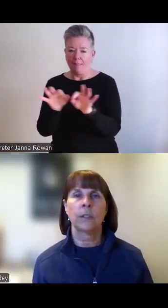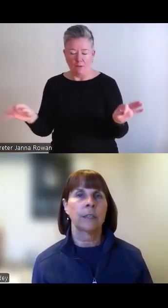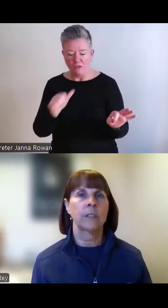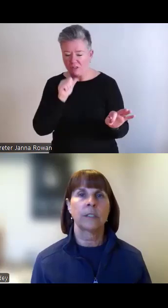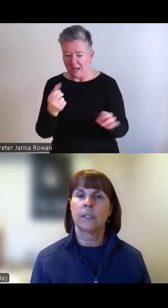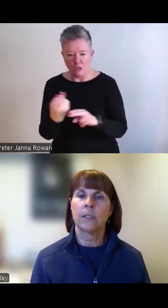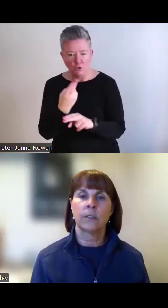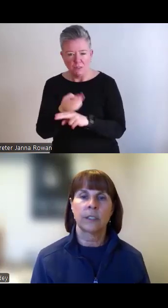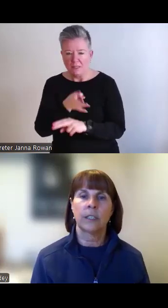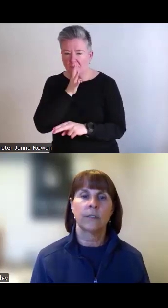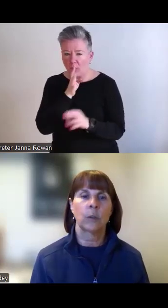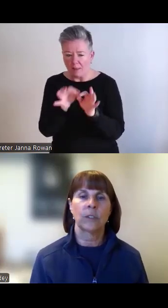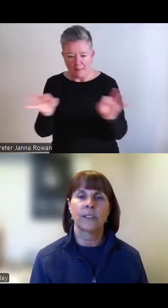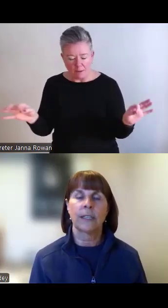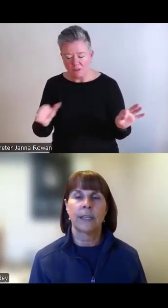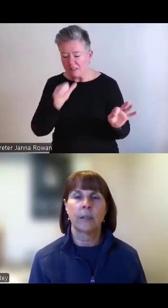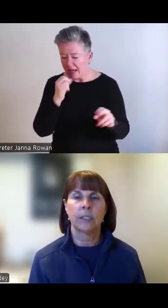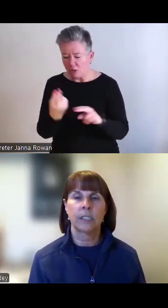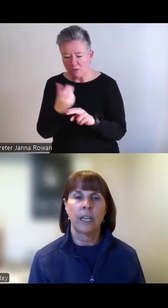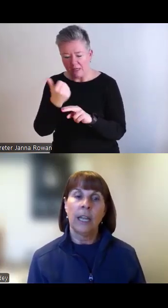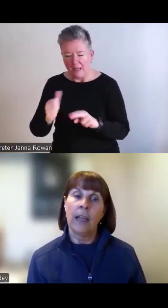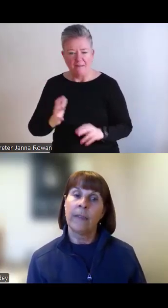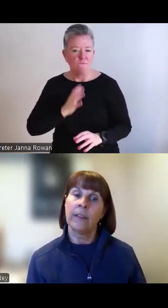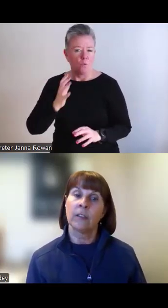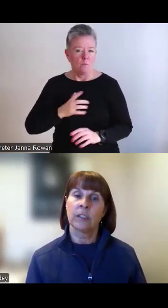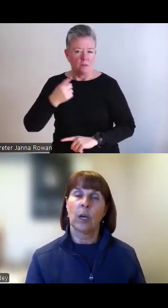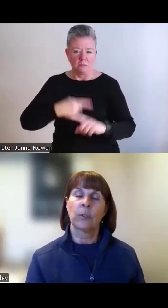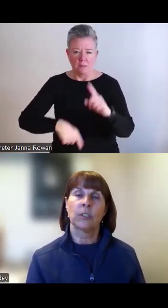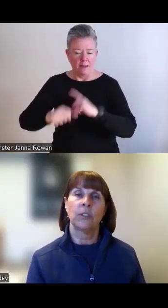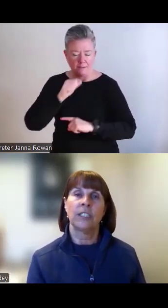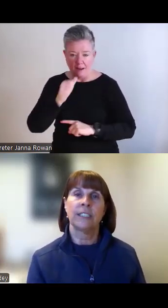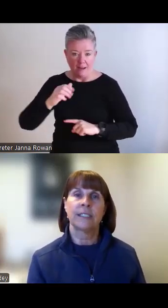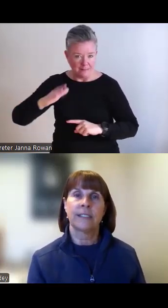spoken language. they aren't using any formal sign language. And then there's an opportunity